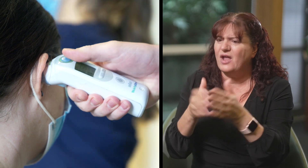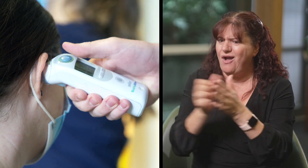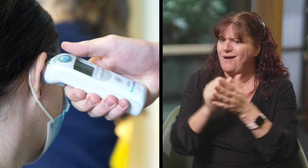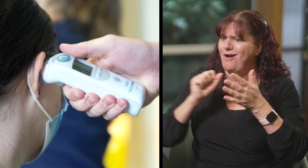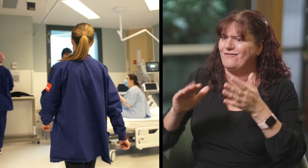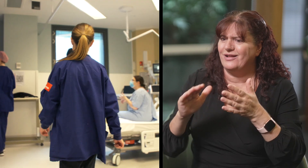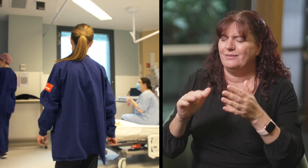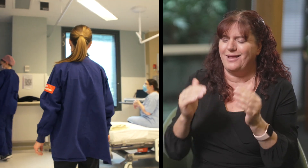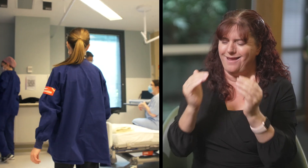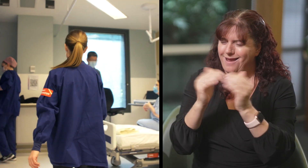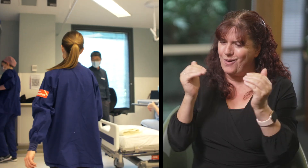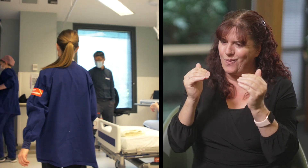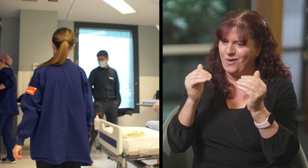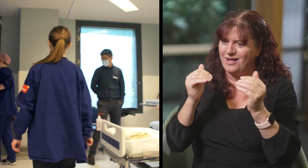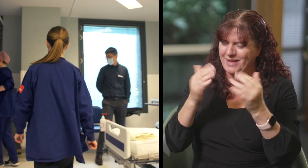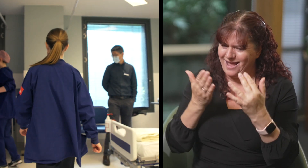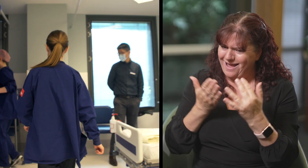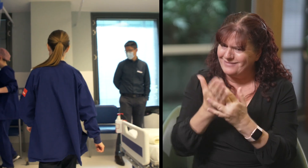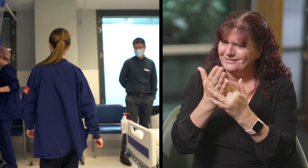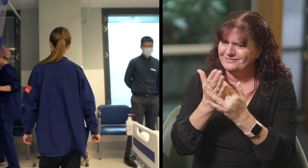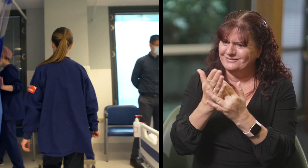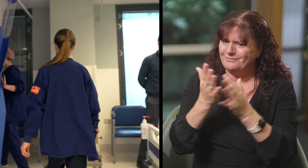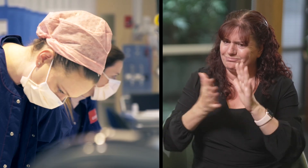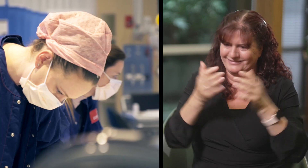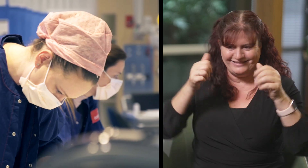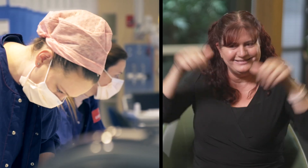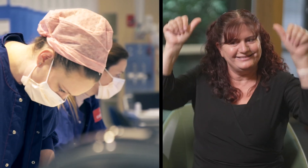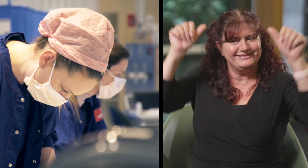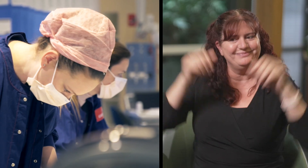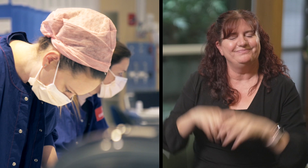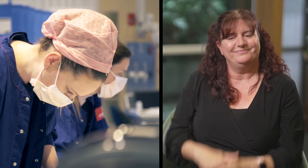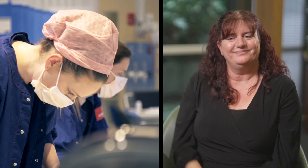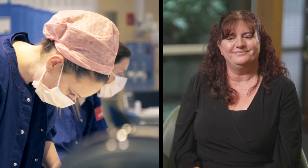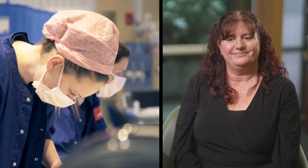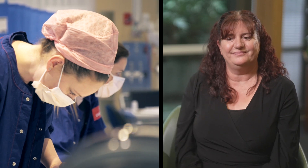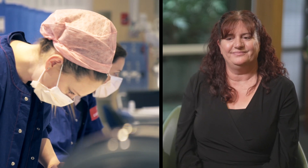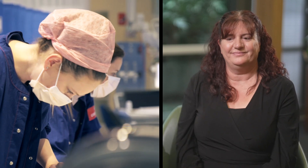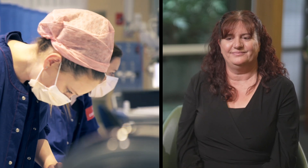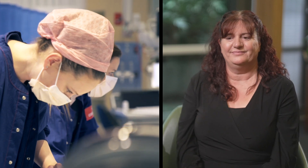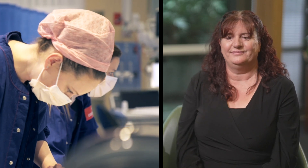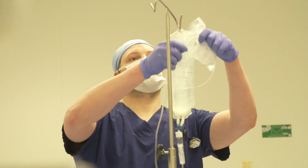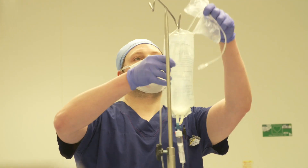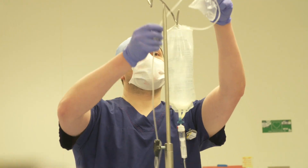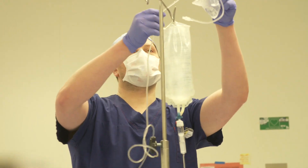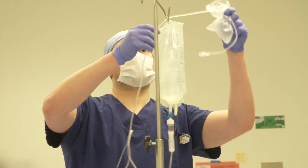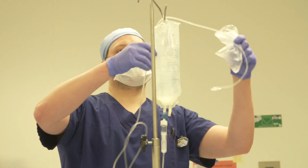The training is successfully removing barriers to the equitable access of healthcare so staff can provide better care for the community.